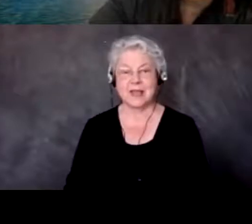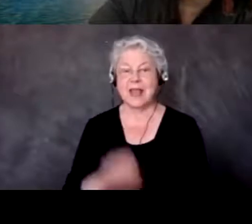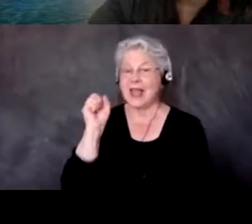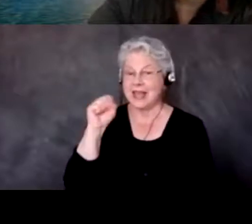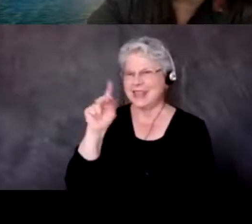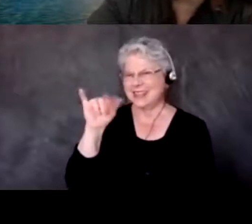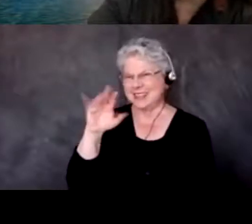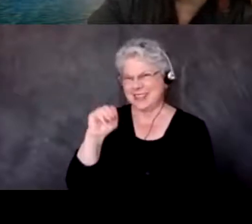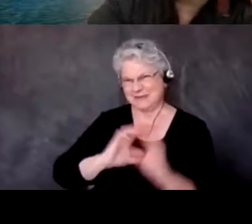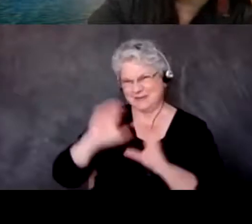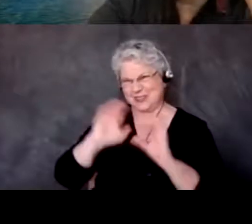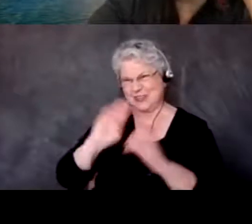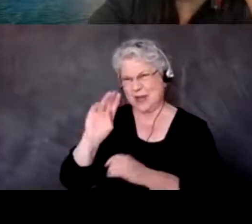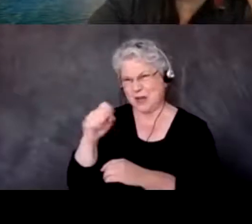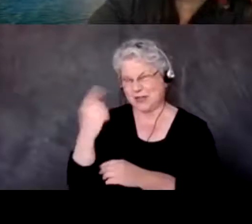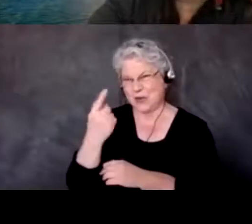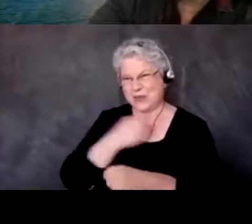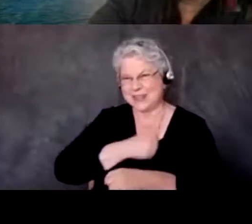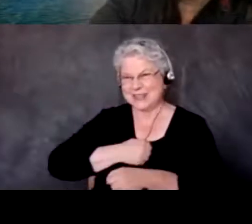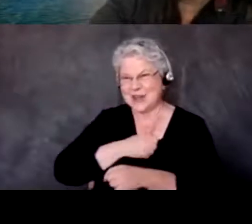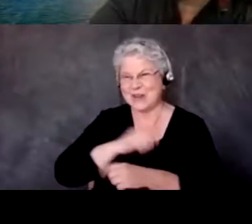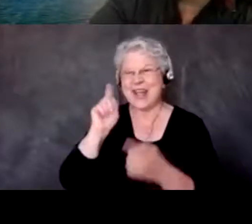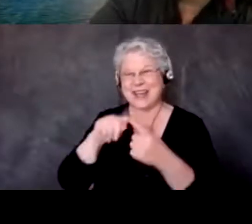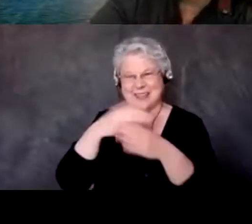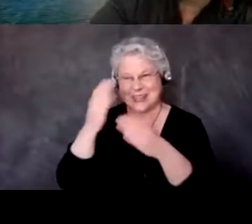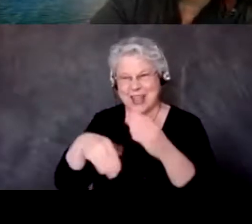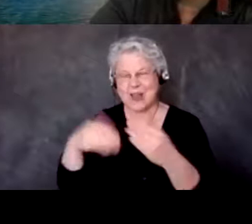only until we get to the end of it where we have a Q & A and then we can start talking.